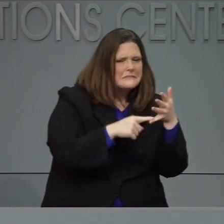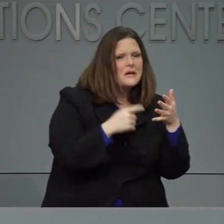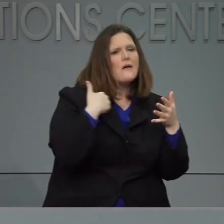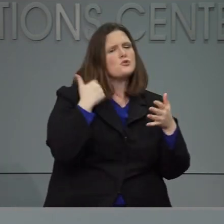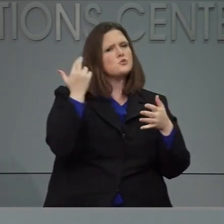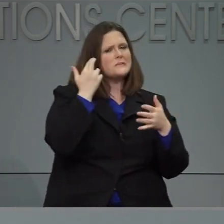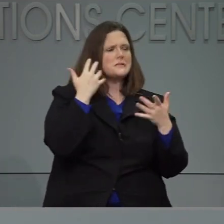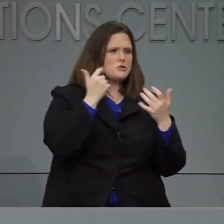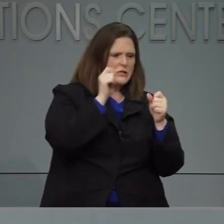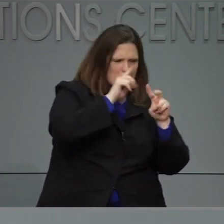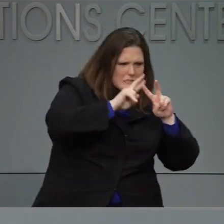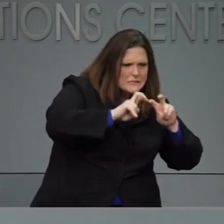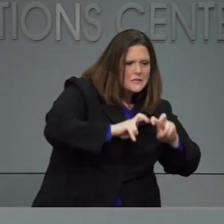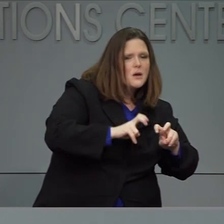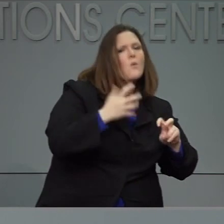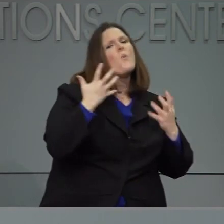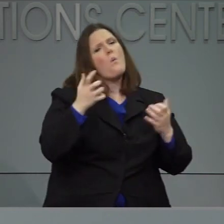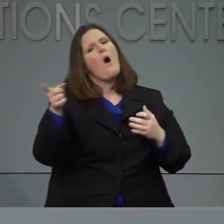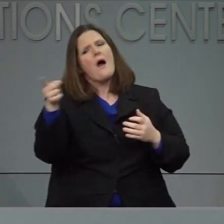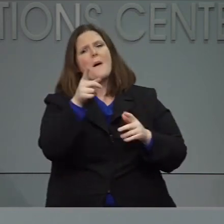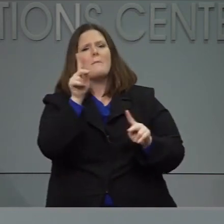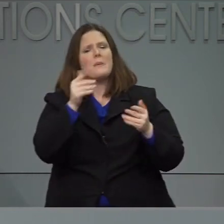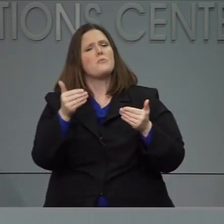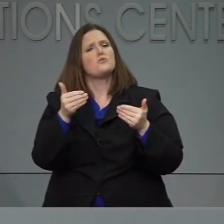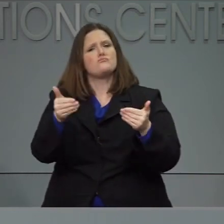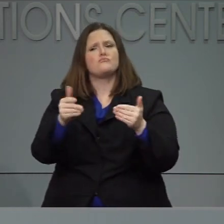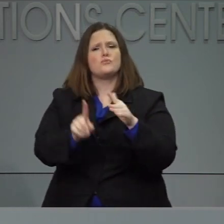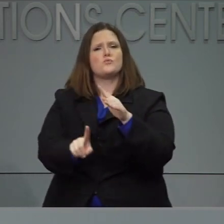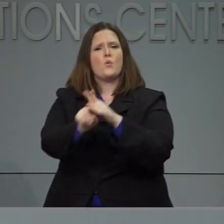UP TO GET TESTED. I WANT TO REMIND FOLKS ABOUT WHO SHOULD